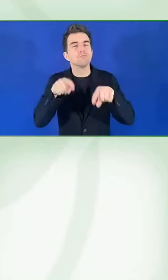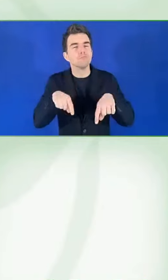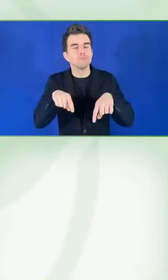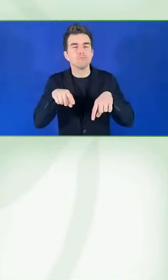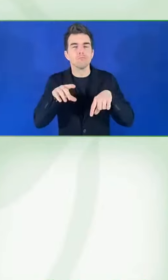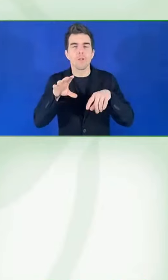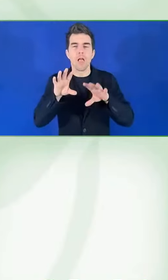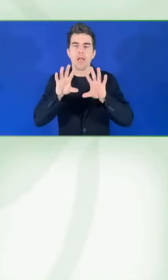I think that is